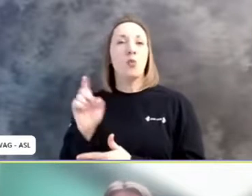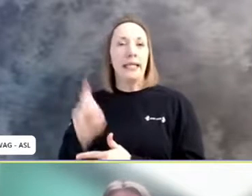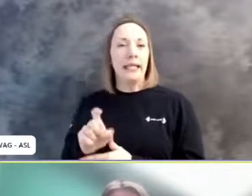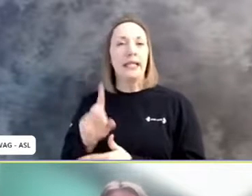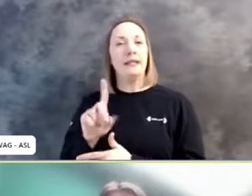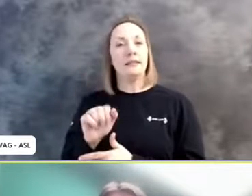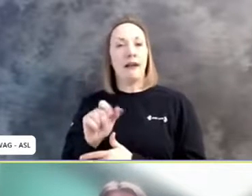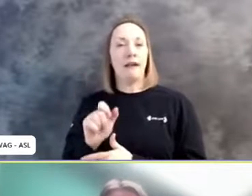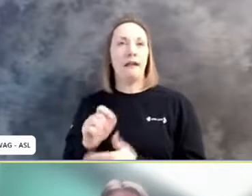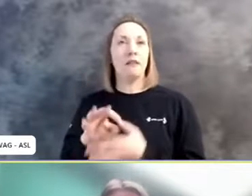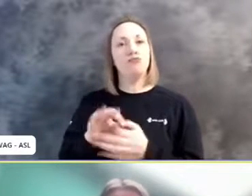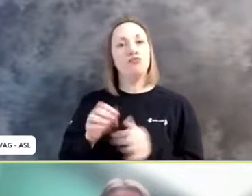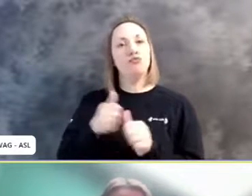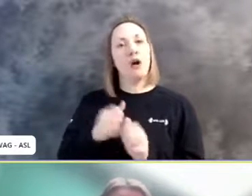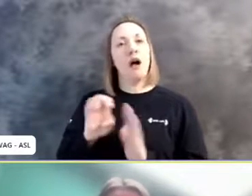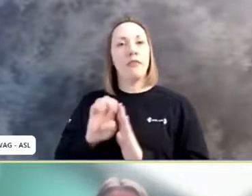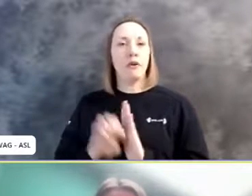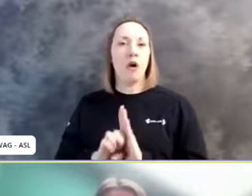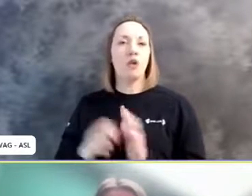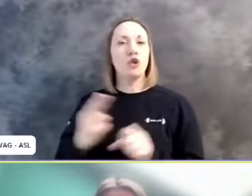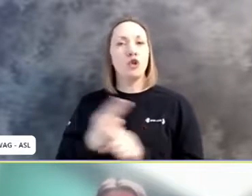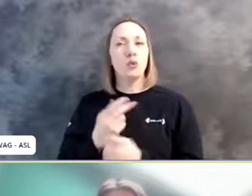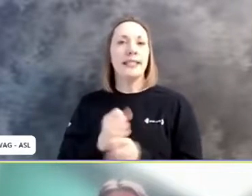data. And in that that for we realized those data to be